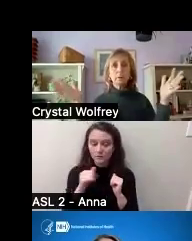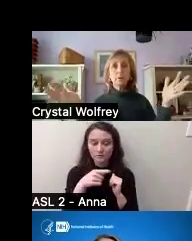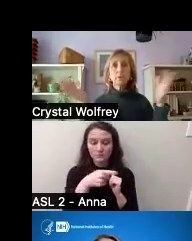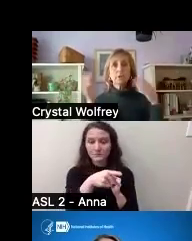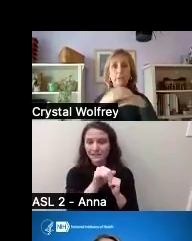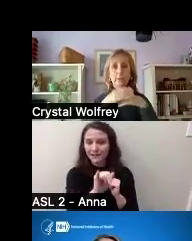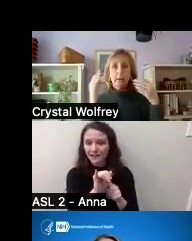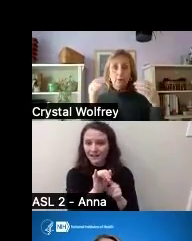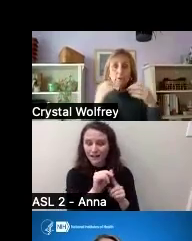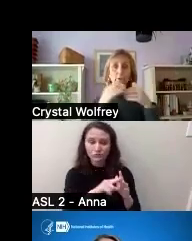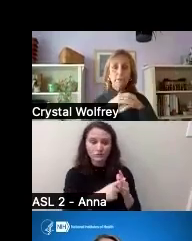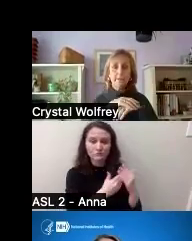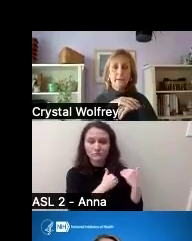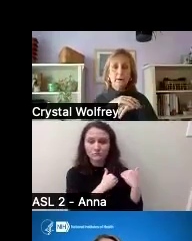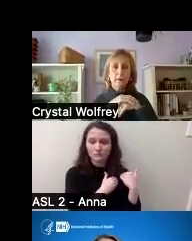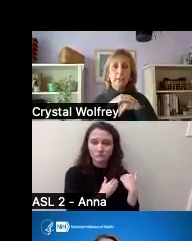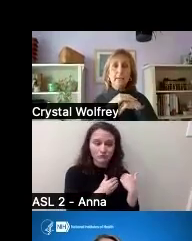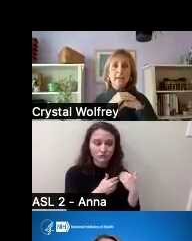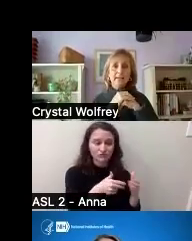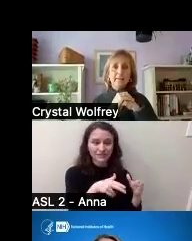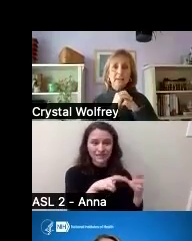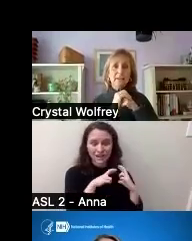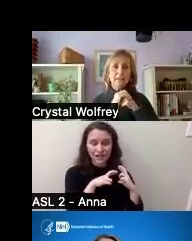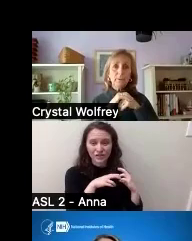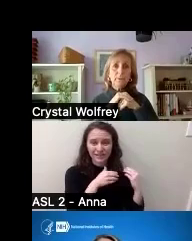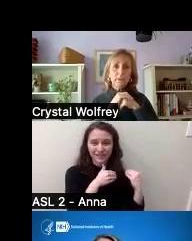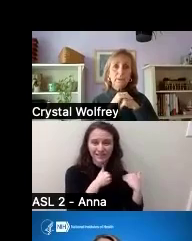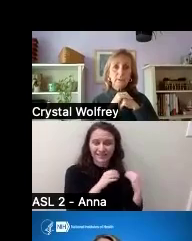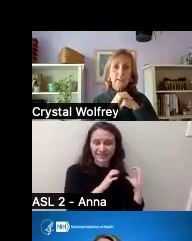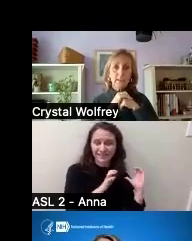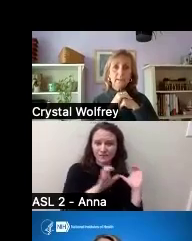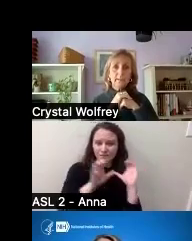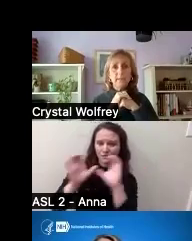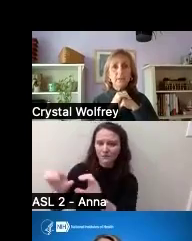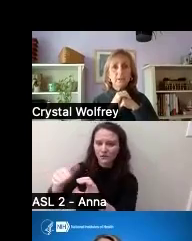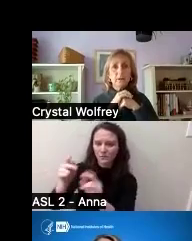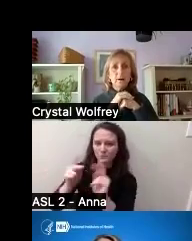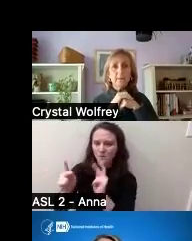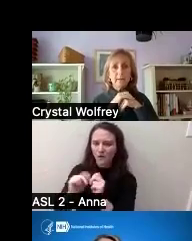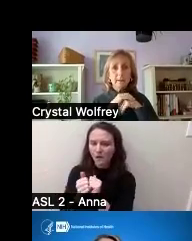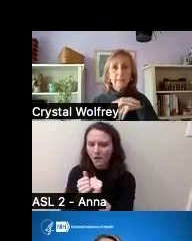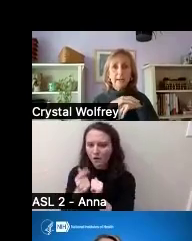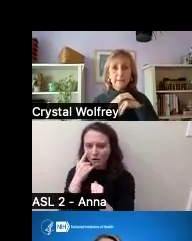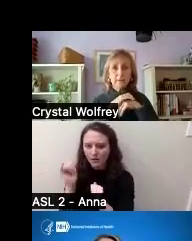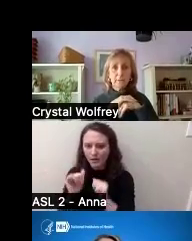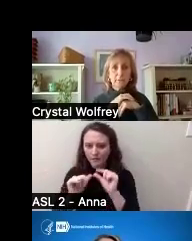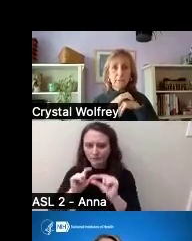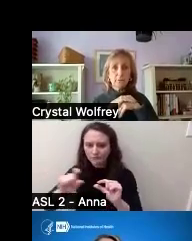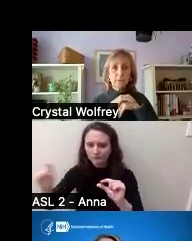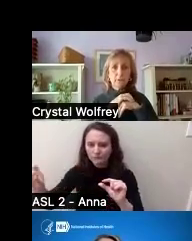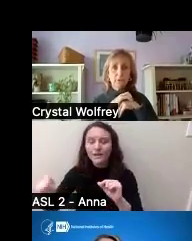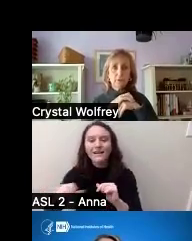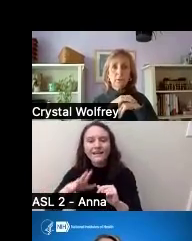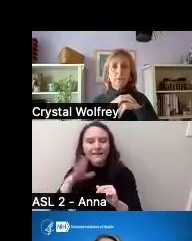who's going to do that now? Who's going to take that on? And then finally we really would need an explanation on the impact on the proposed research.